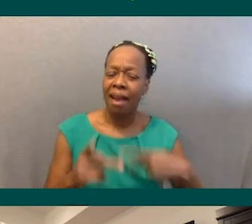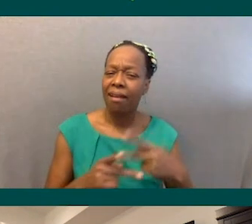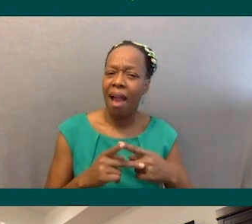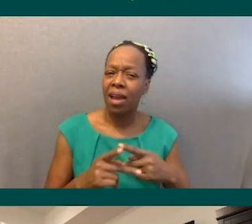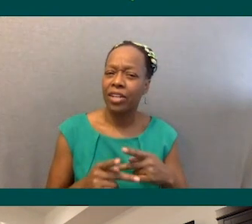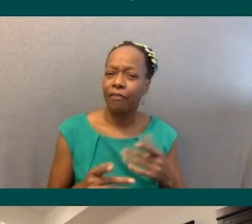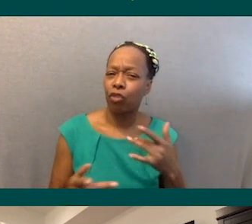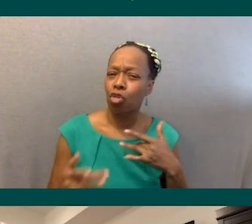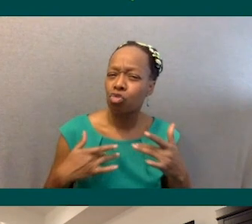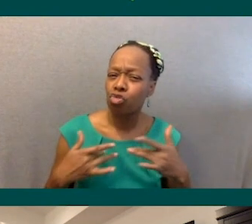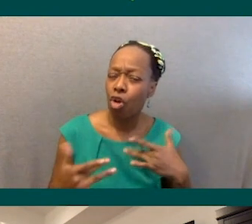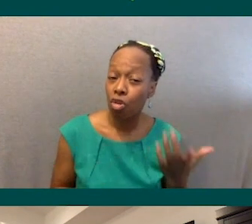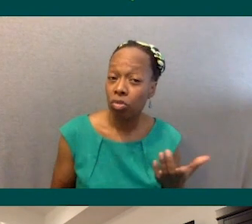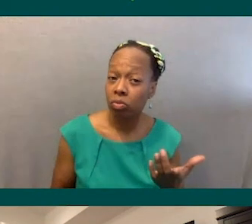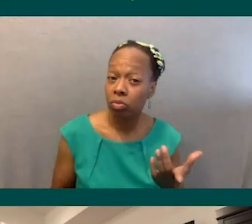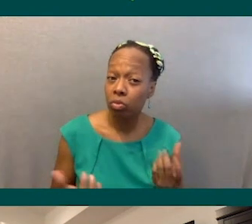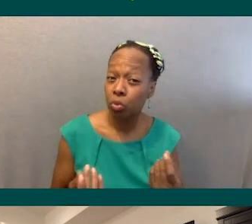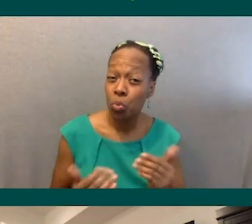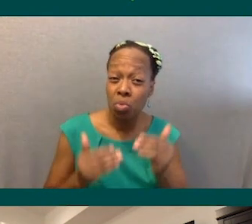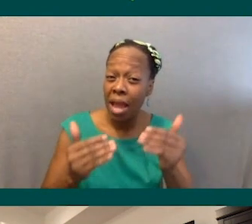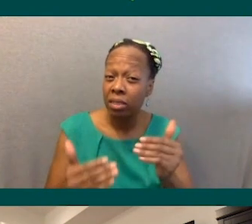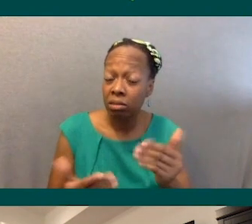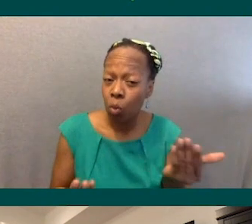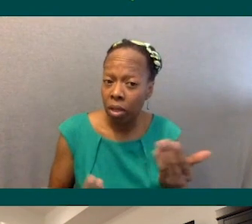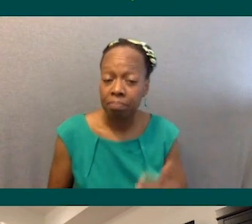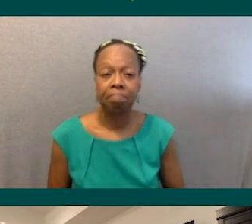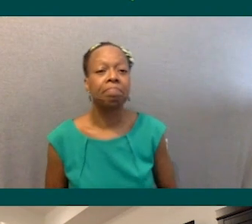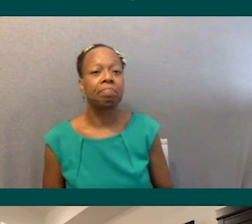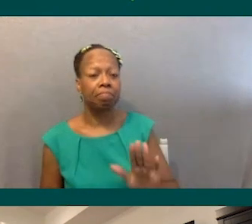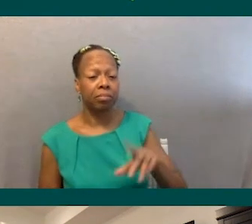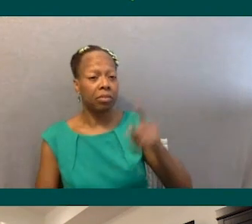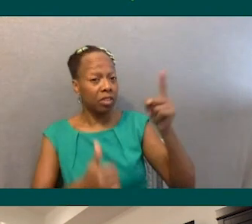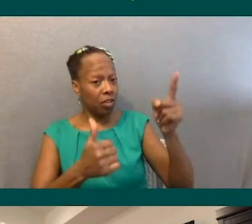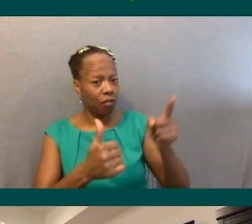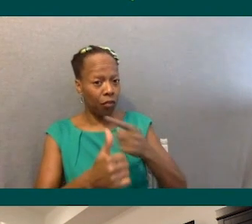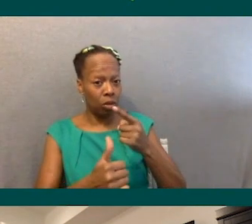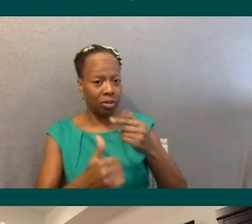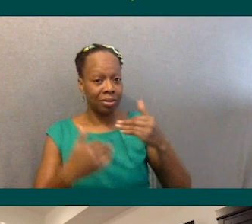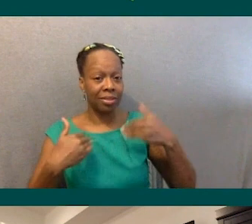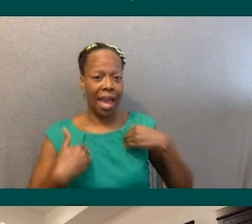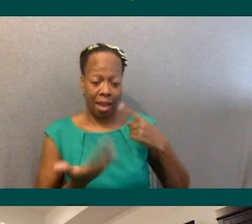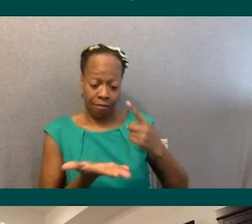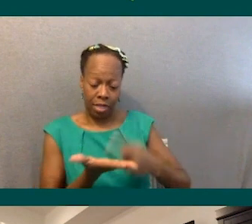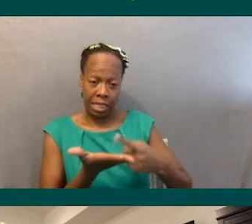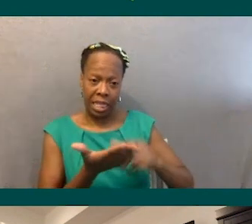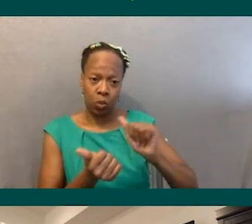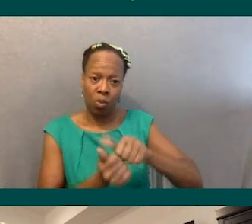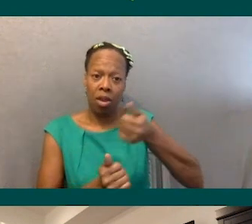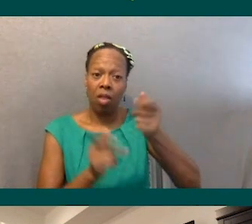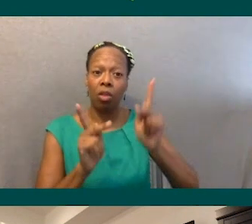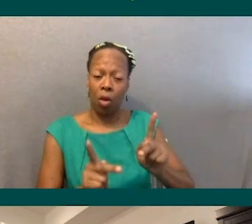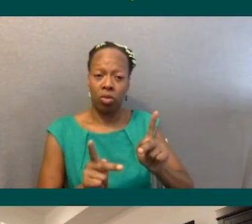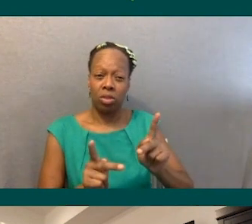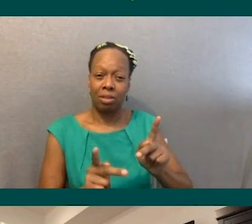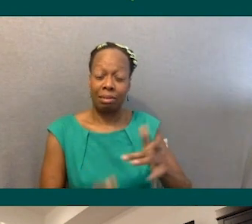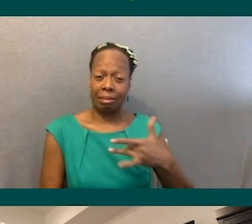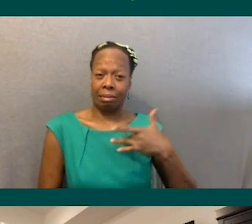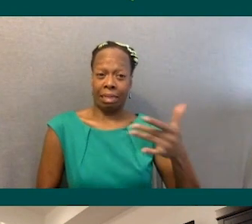Well, the first thing of course, is to speak with someone else about it. Typically the most logical person to speak with